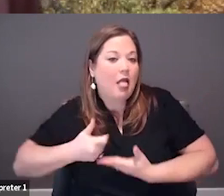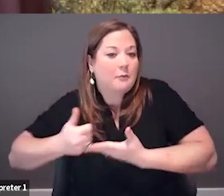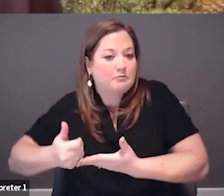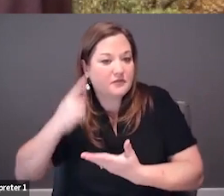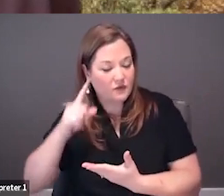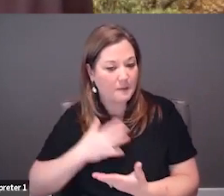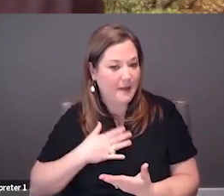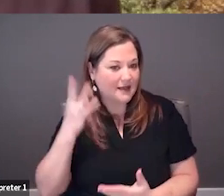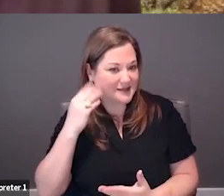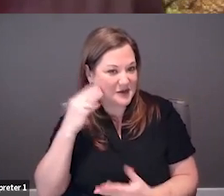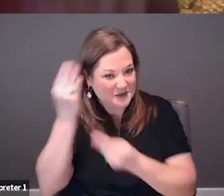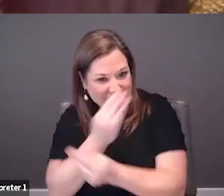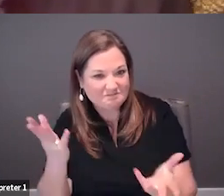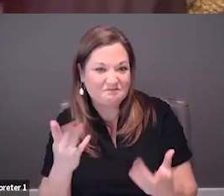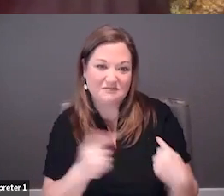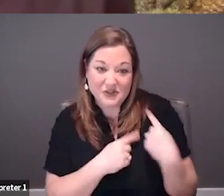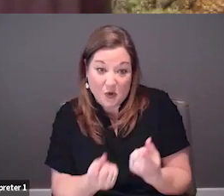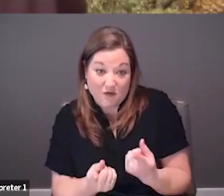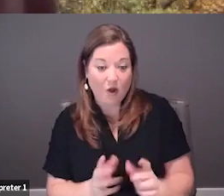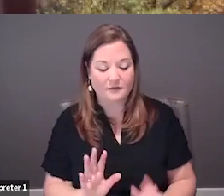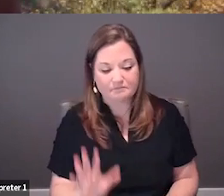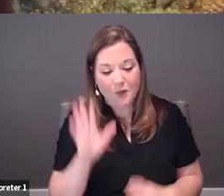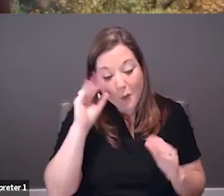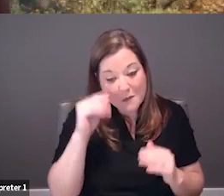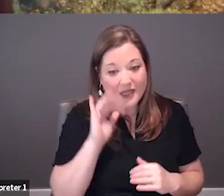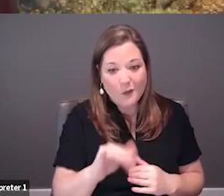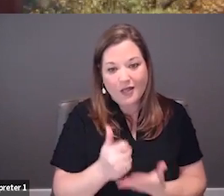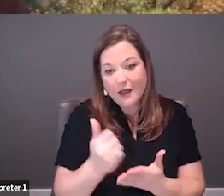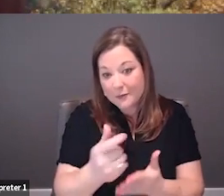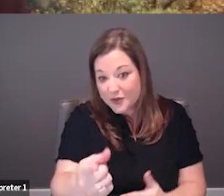I hope anyway that it will be helpful to share our experiences.